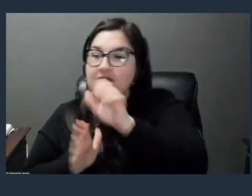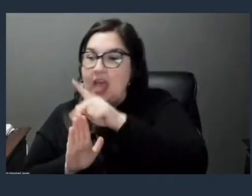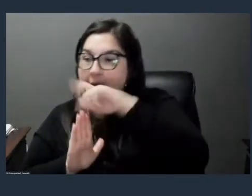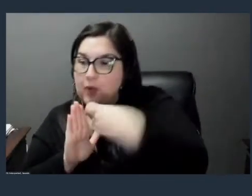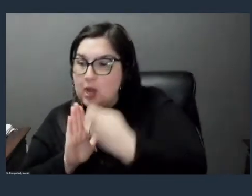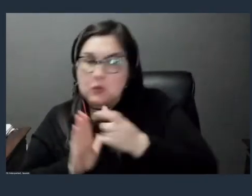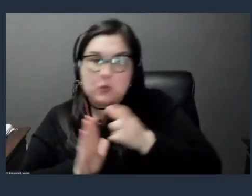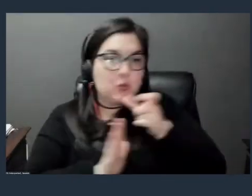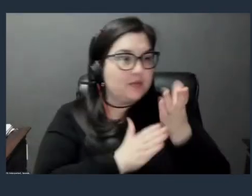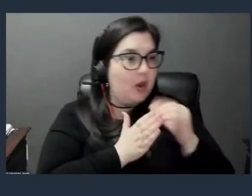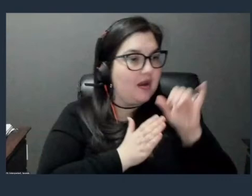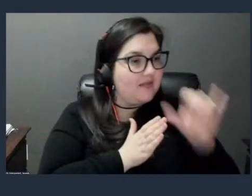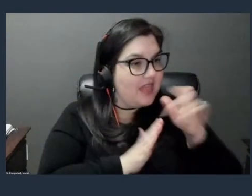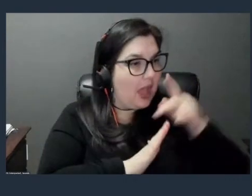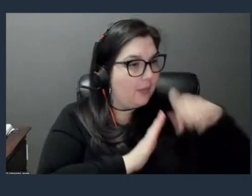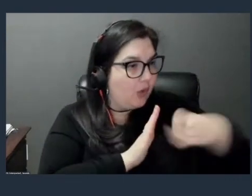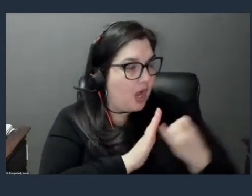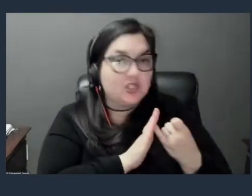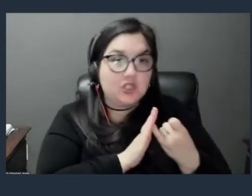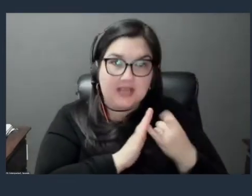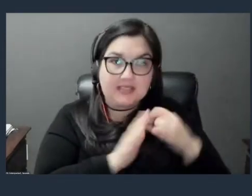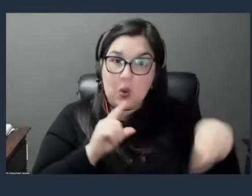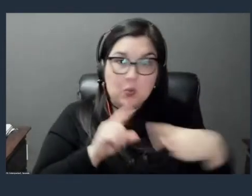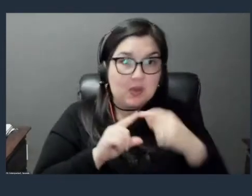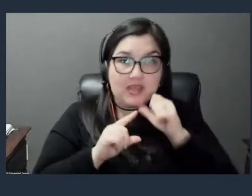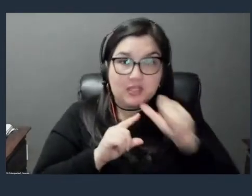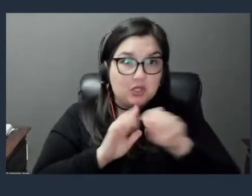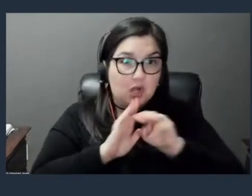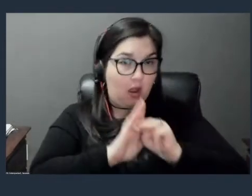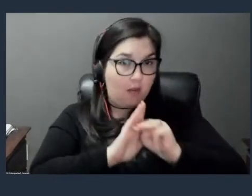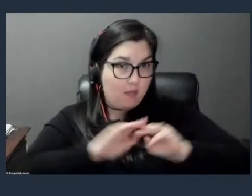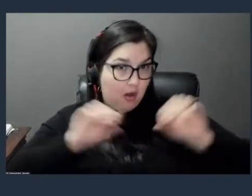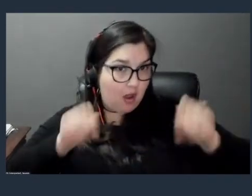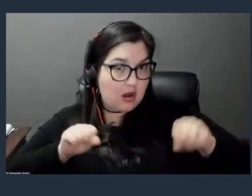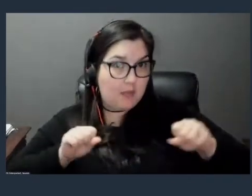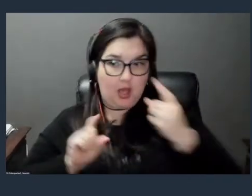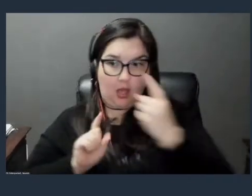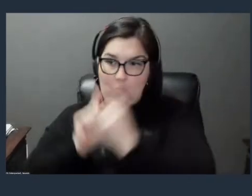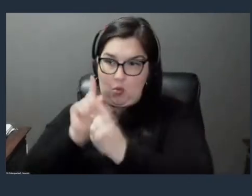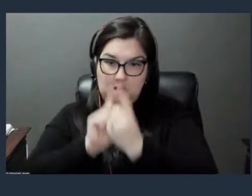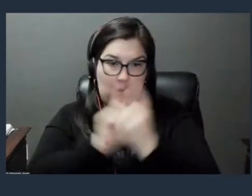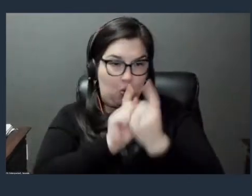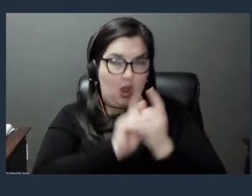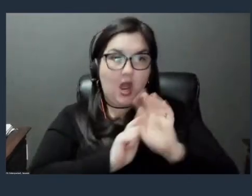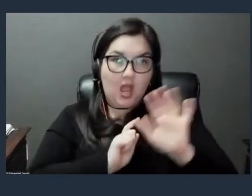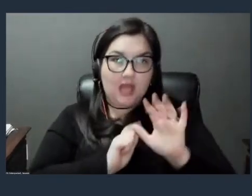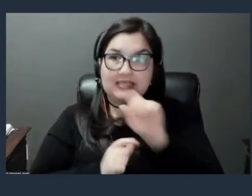when these things are not just modelable straight as a one to one, "Steve over here is Steve over there"